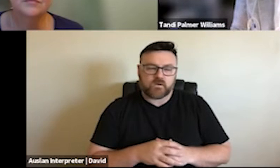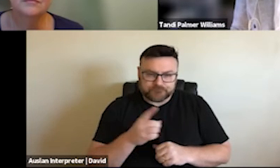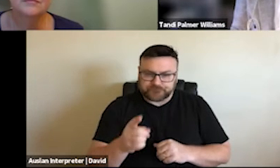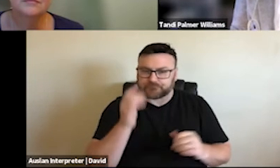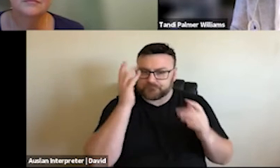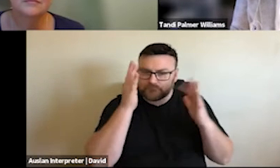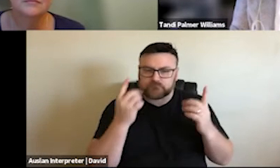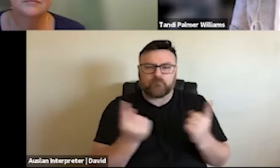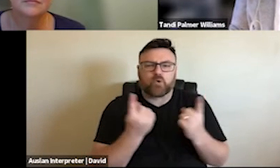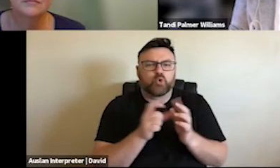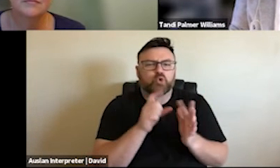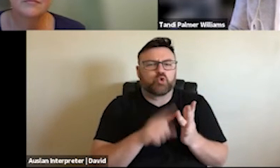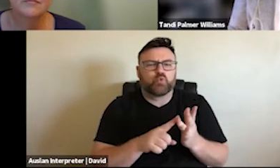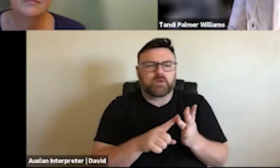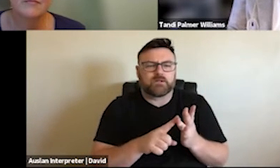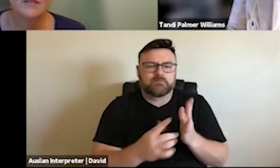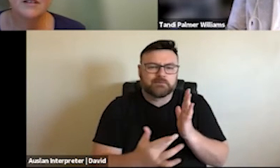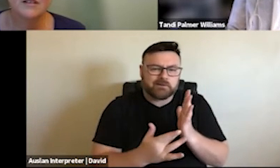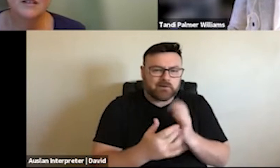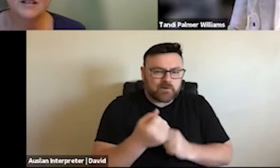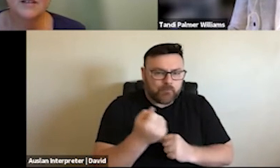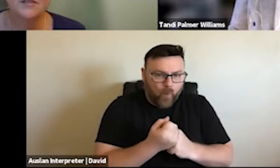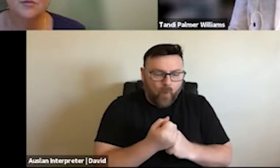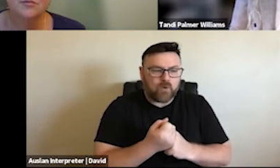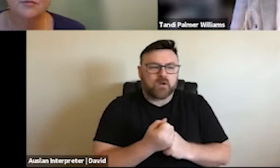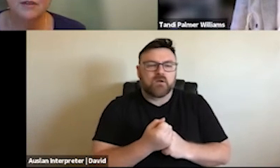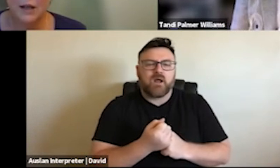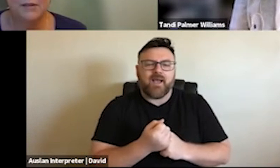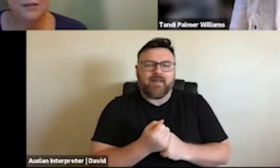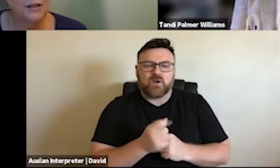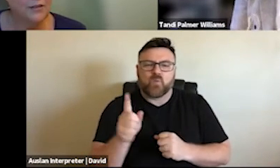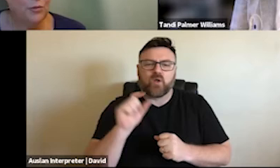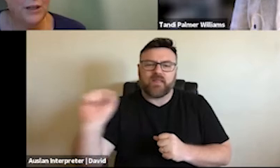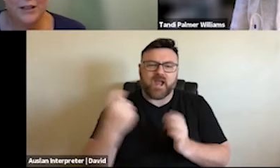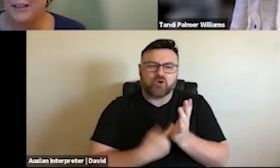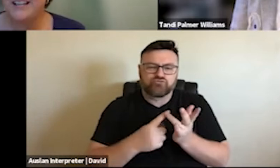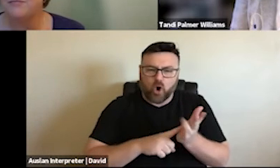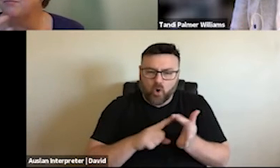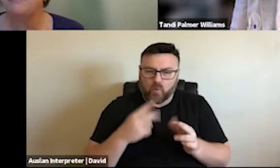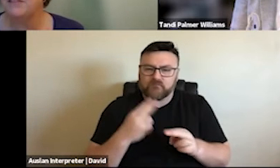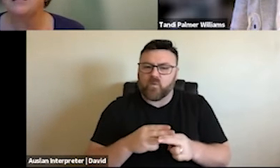and how you are thinking about that kind of hybrid event. Absolutely.